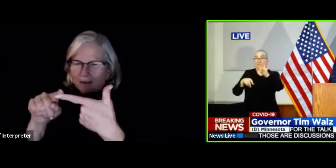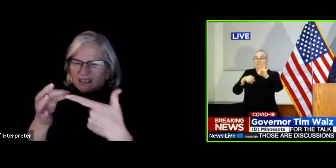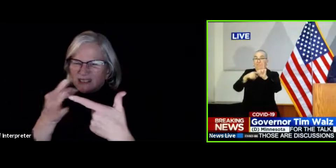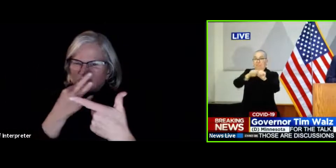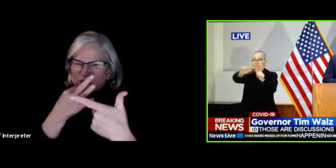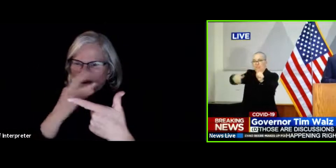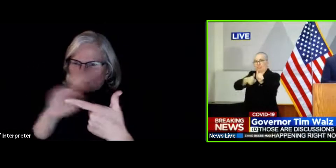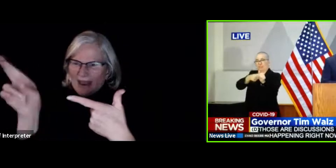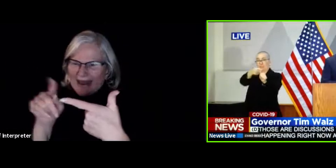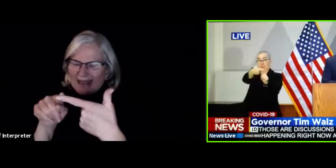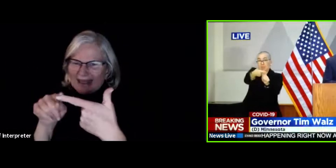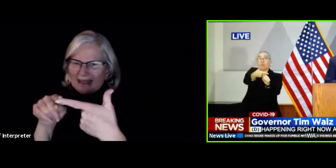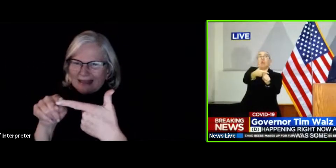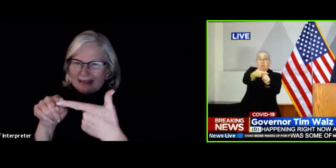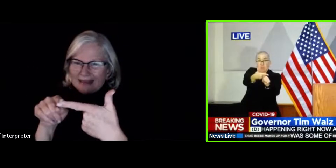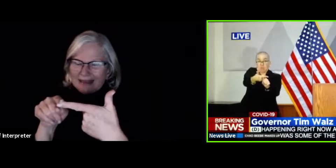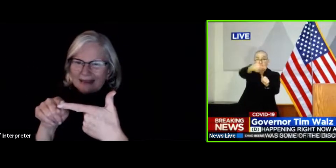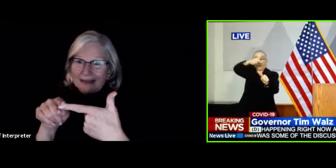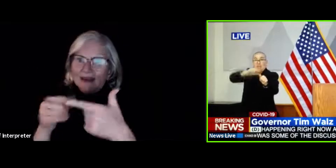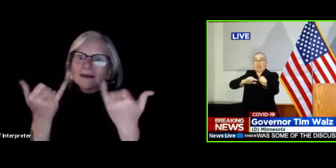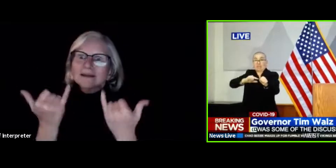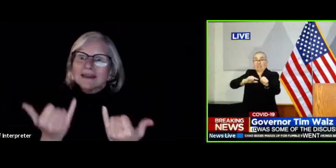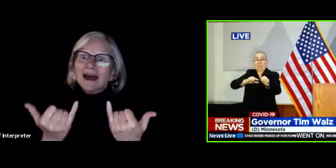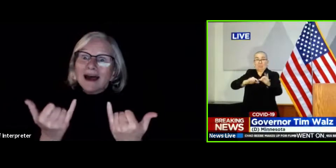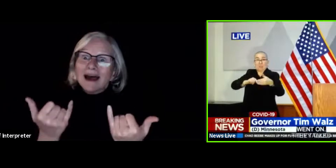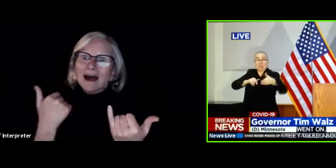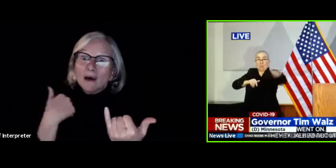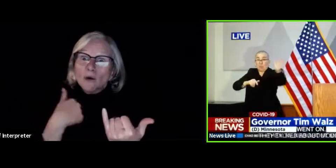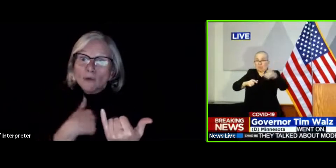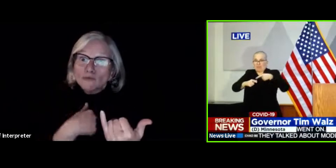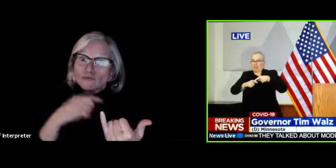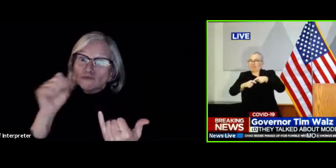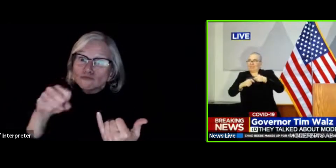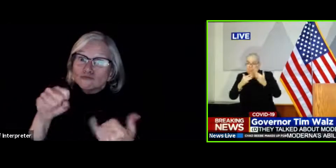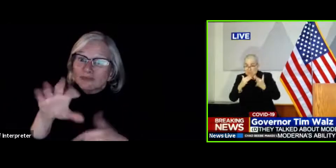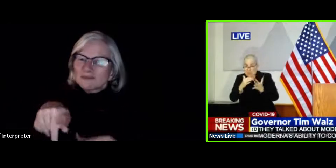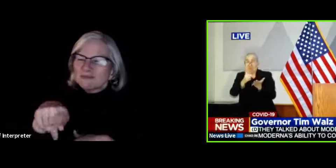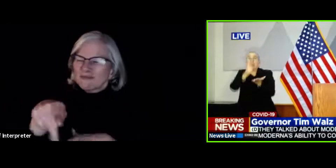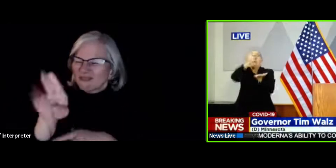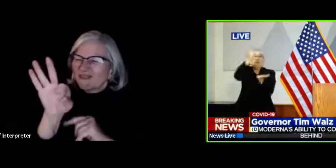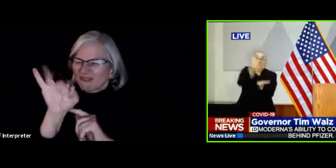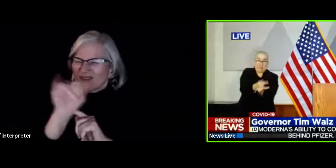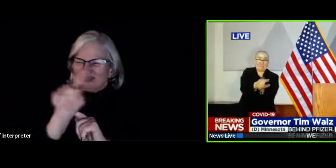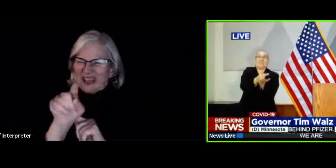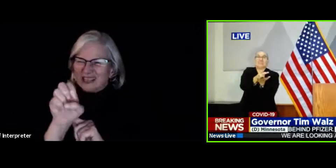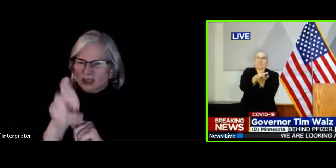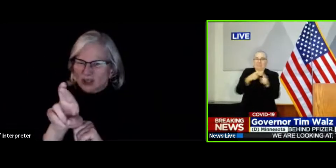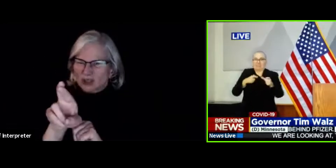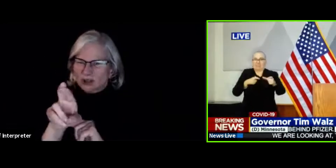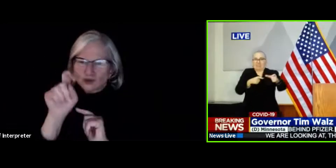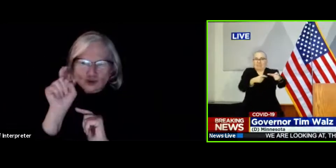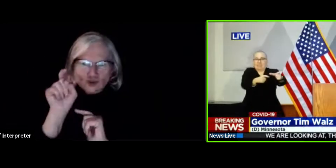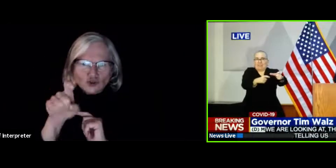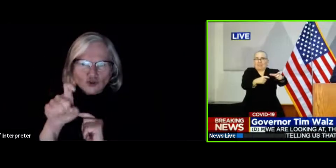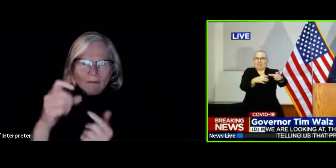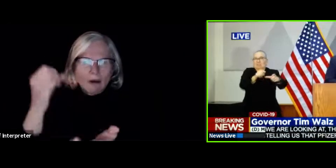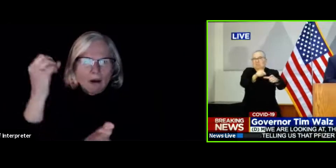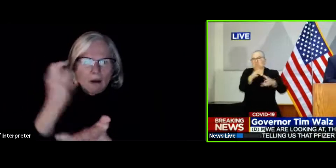EMERGENCY USE AUTHORIZATION, THE EUA, THE 11th OF DECEMBER IS WHAT THEY'RE LOOKING AT AND I THINK -- AGAIN, I DON'T